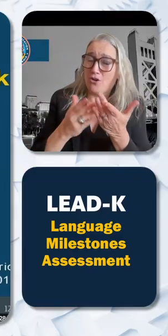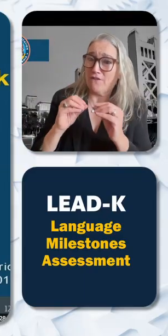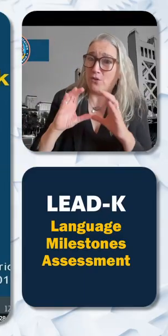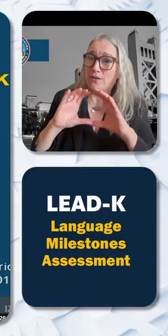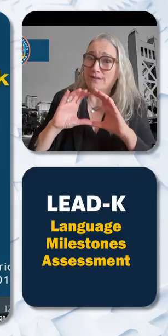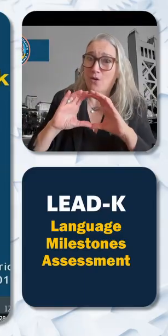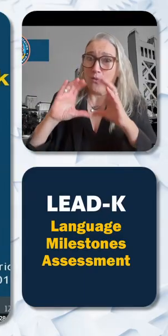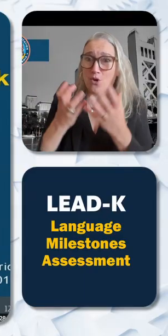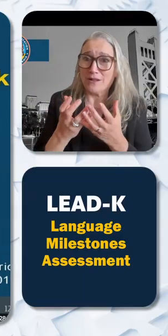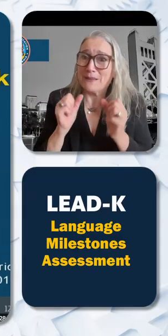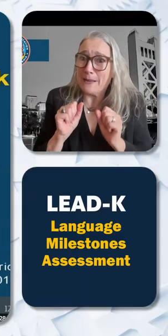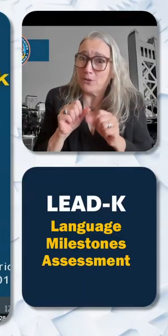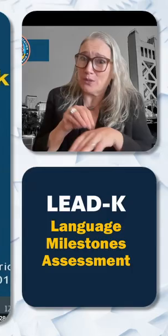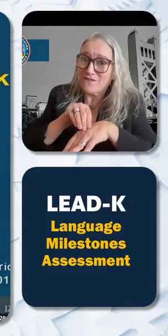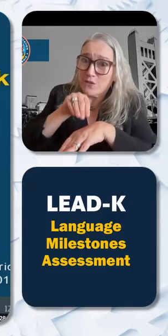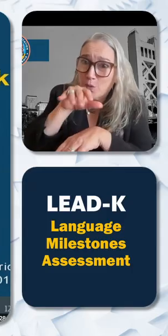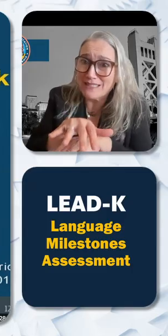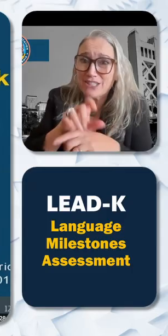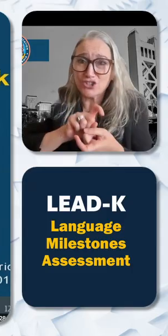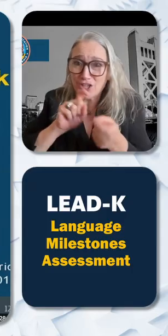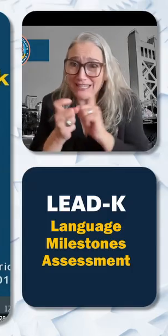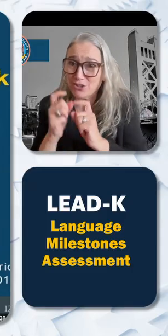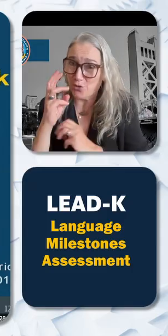especially when it comes to creative discussions.